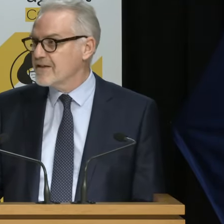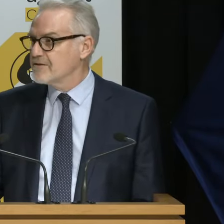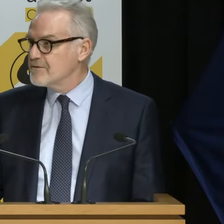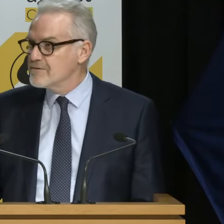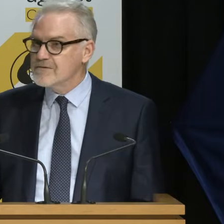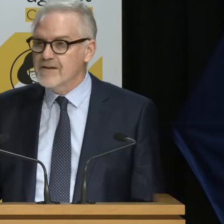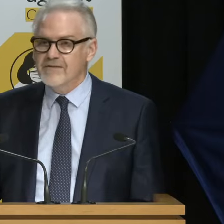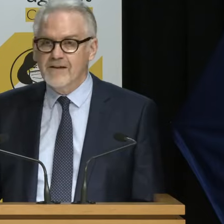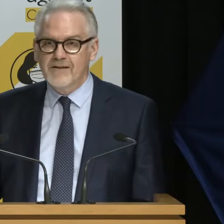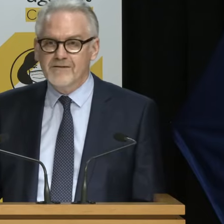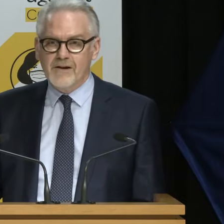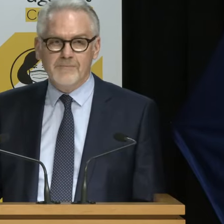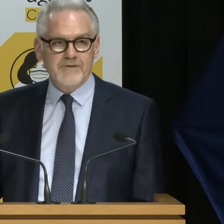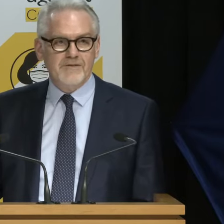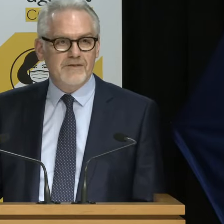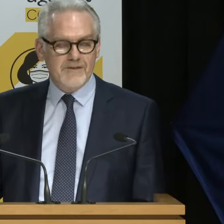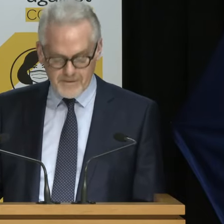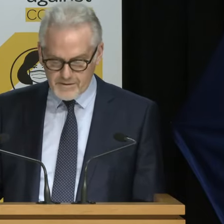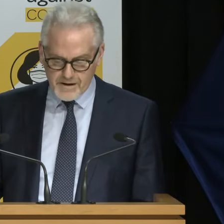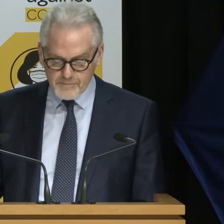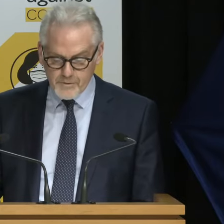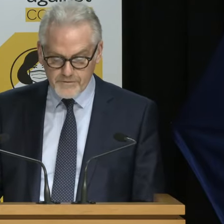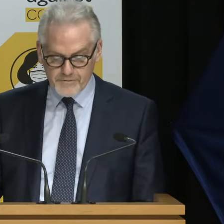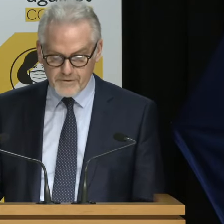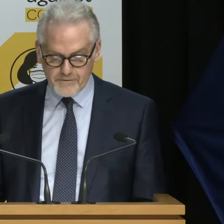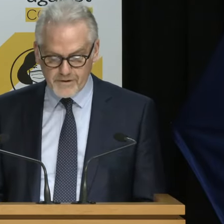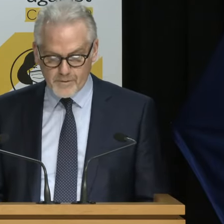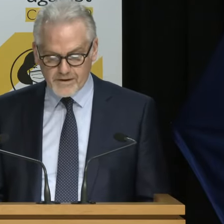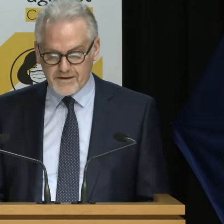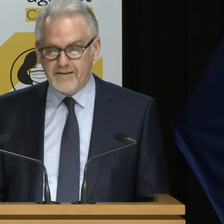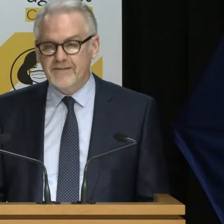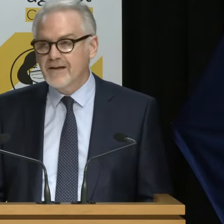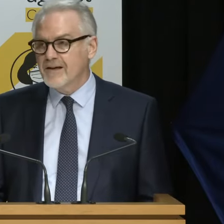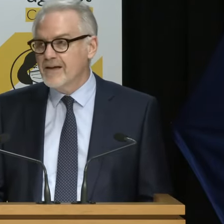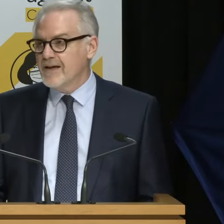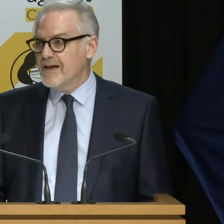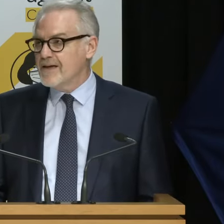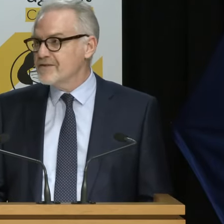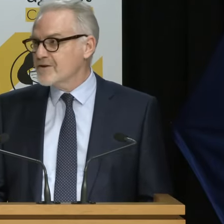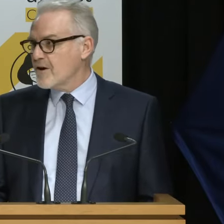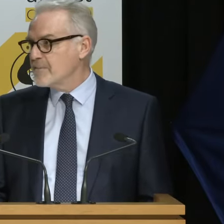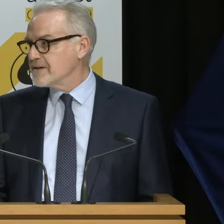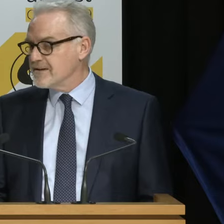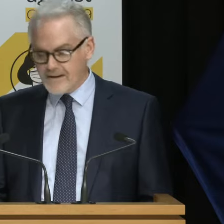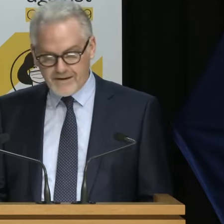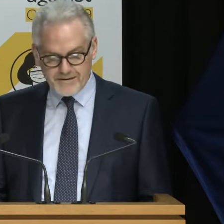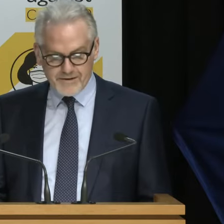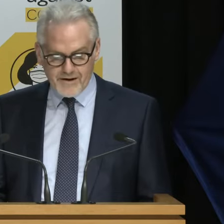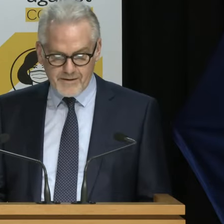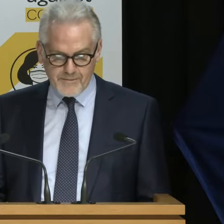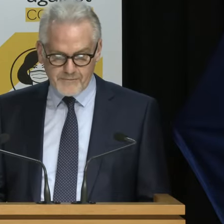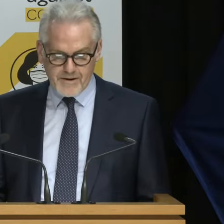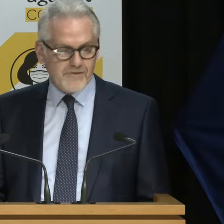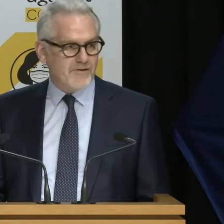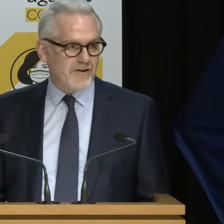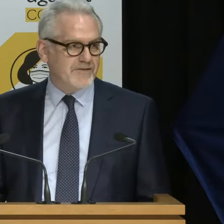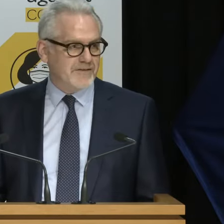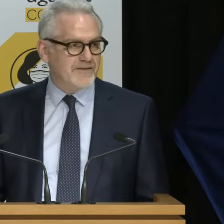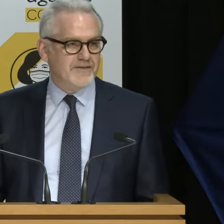We also need to keep abreast of new developments.